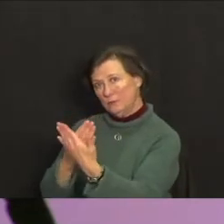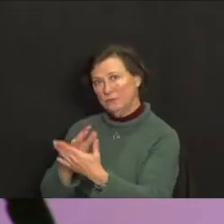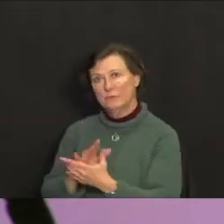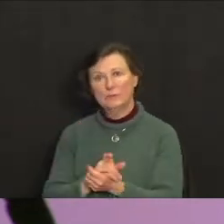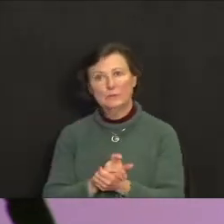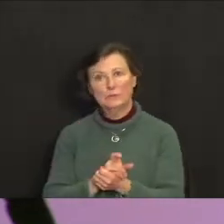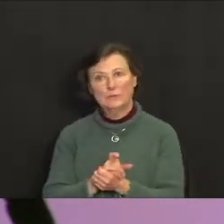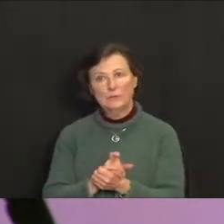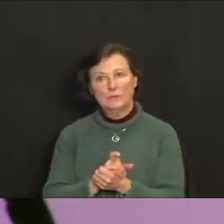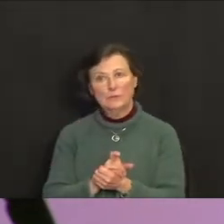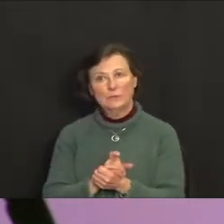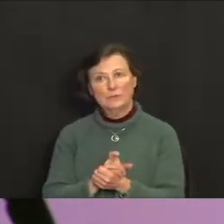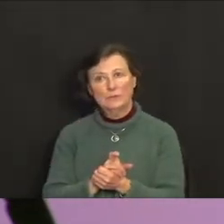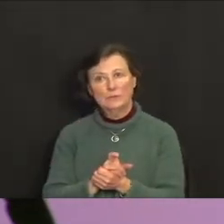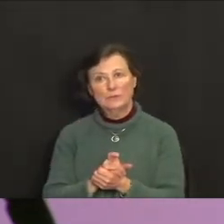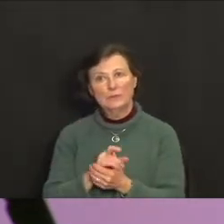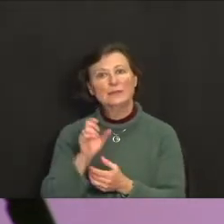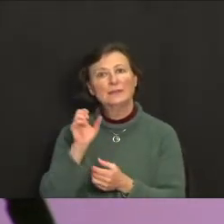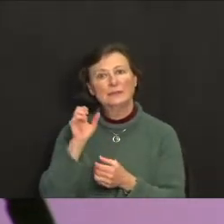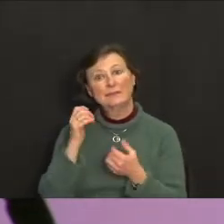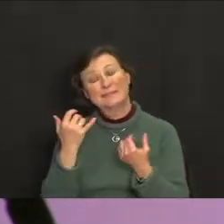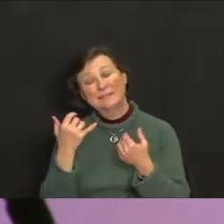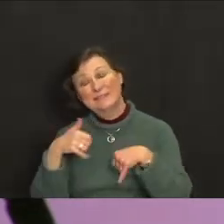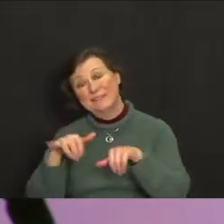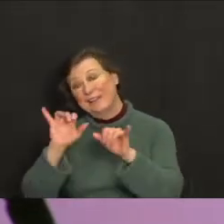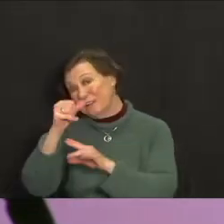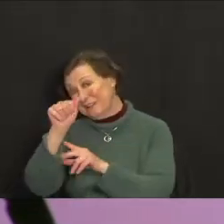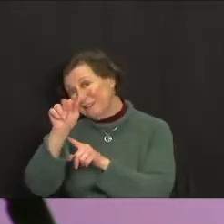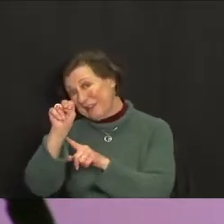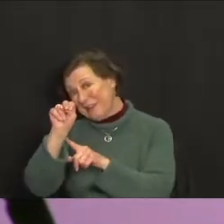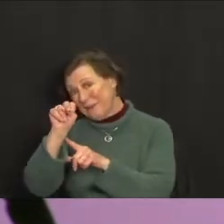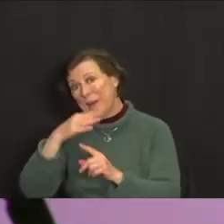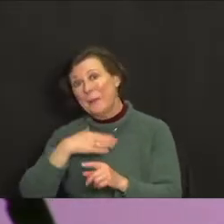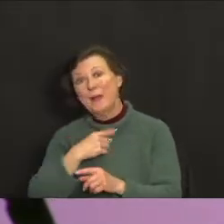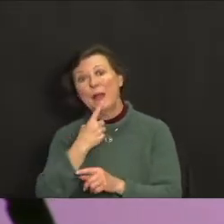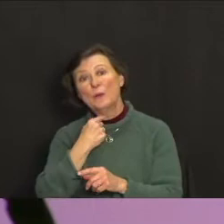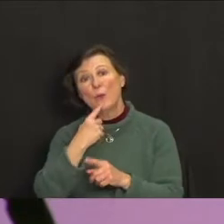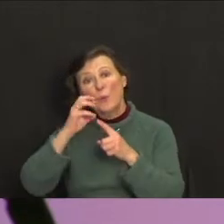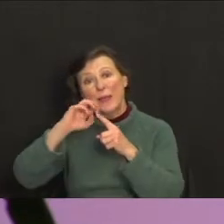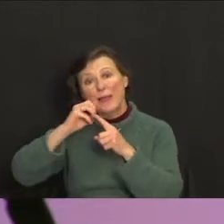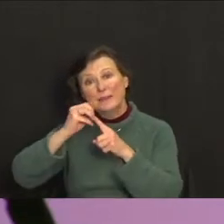Although it is still January, my red current bush in my front yard is